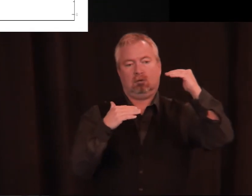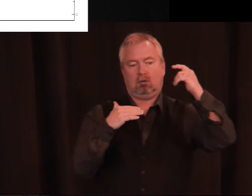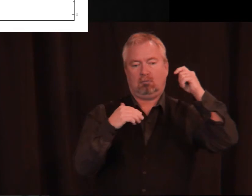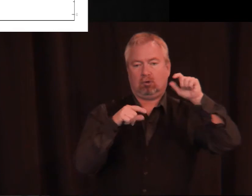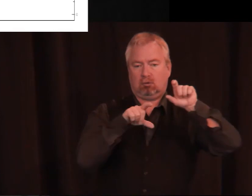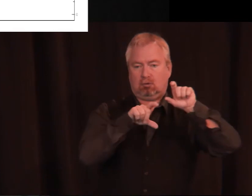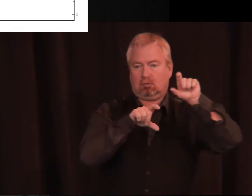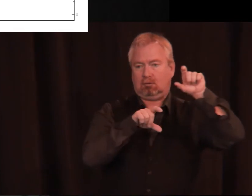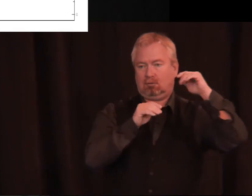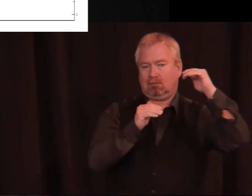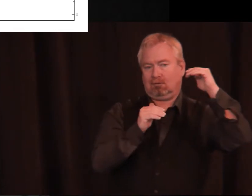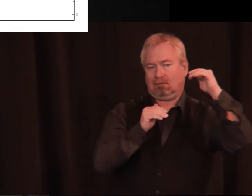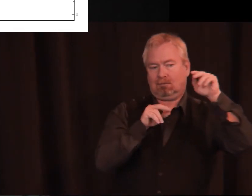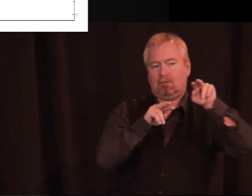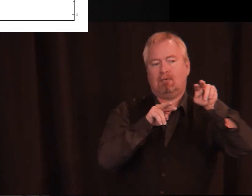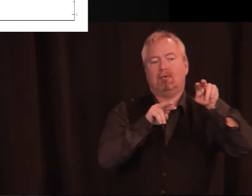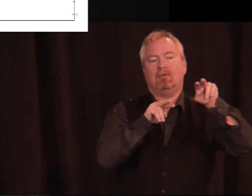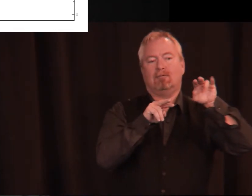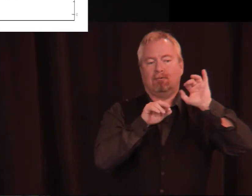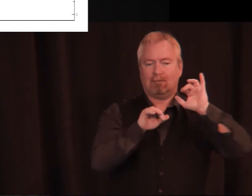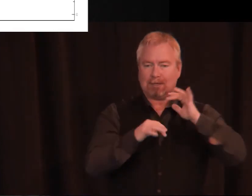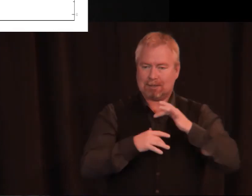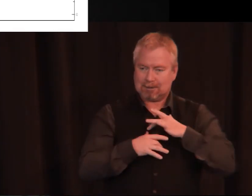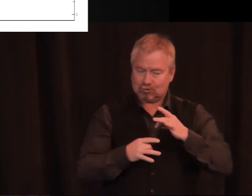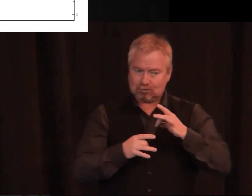our typical hearing comparison group also comes in at.